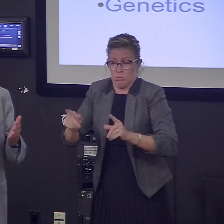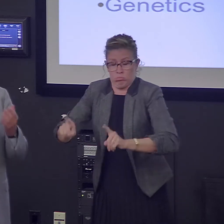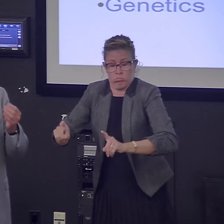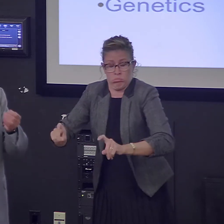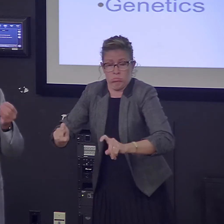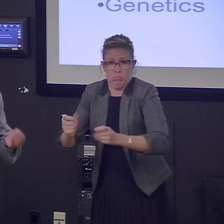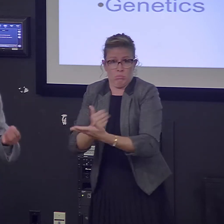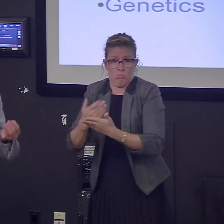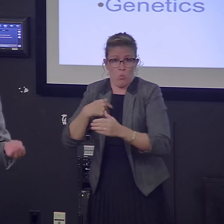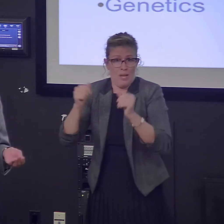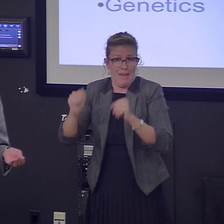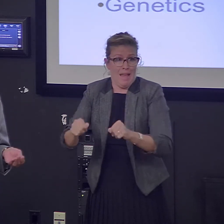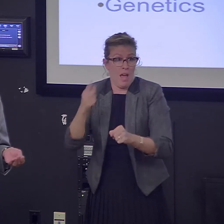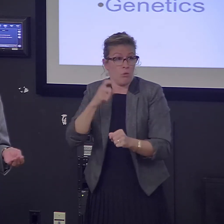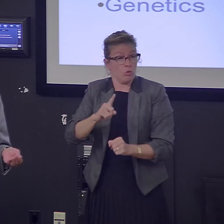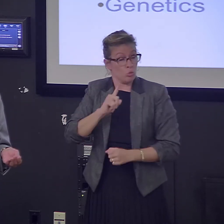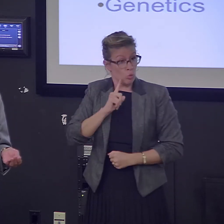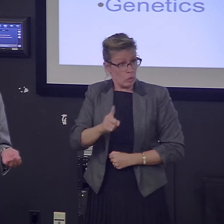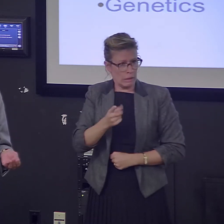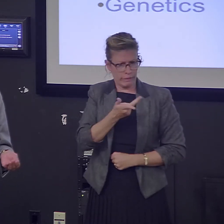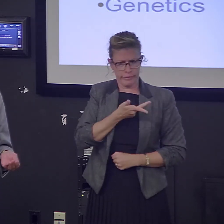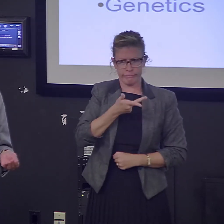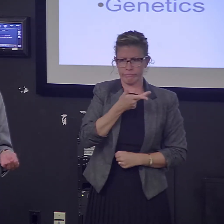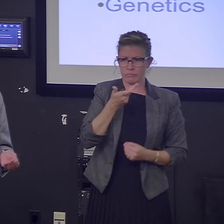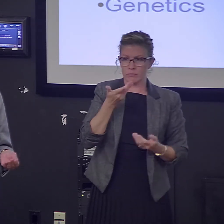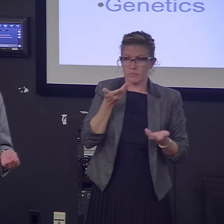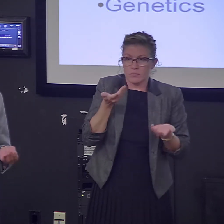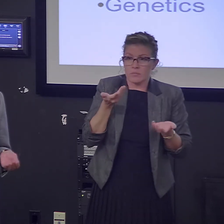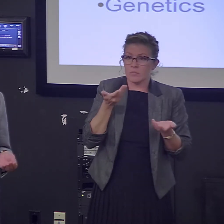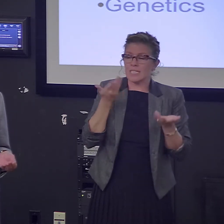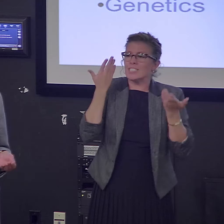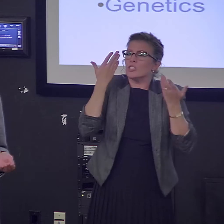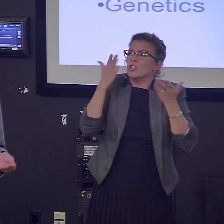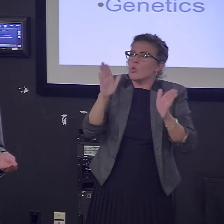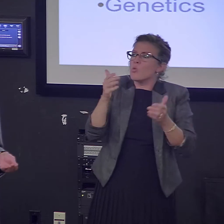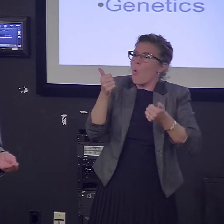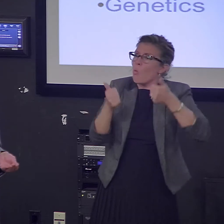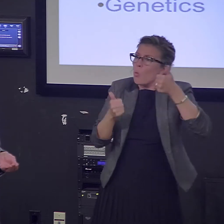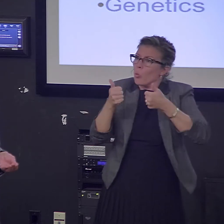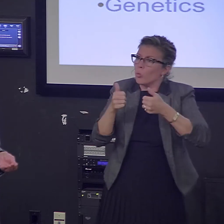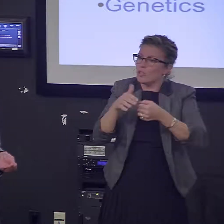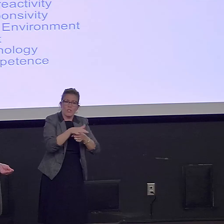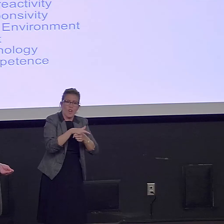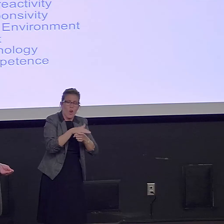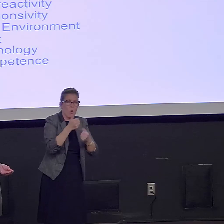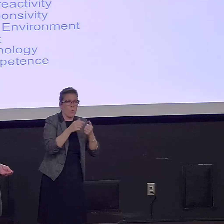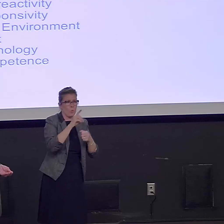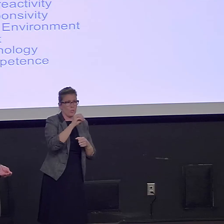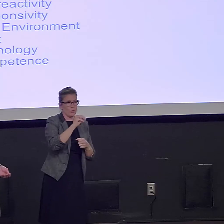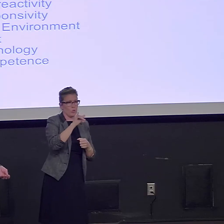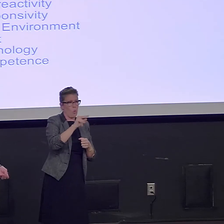Because we really didn't know which domains would be most affected by the intervention.